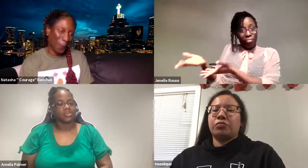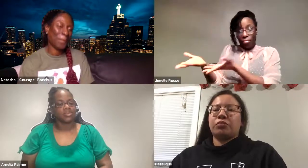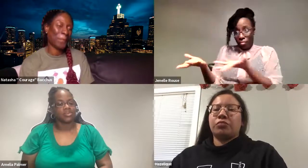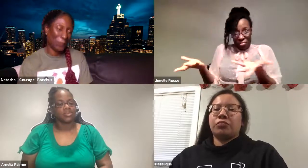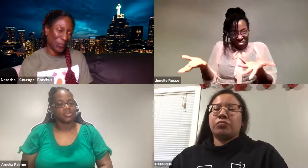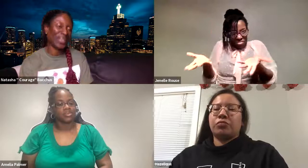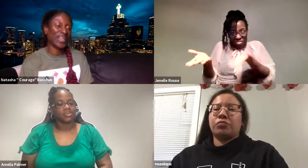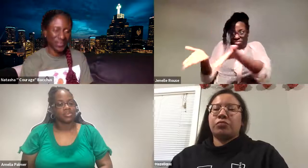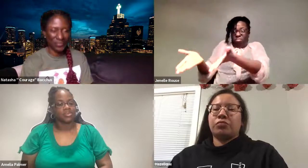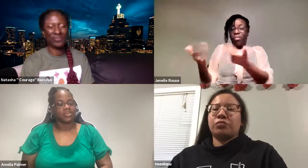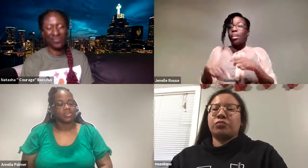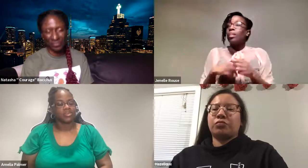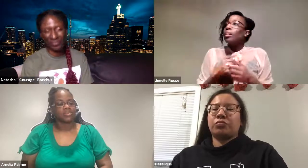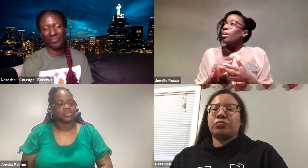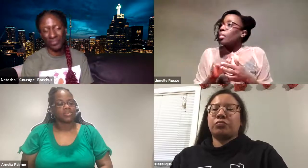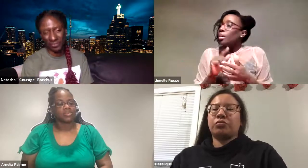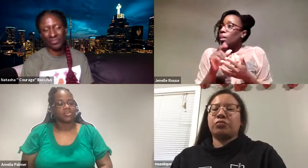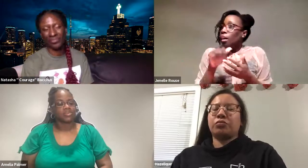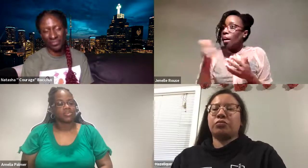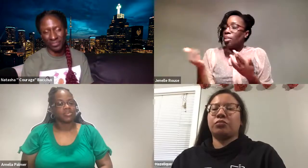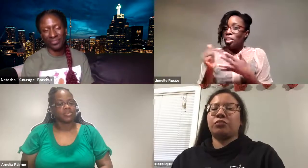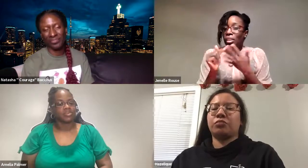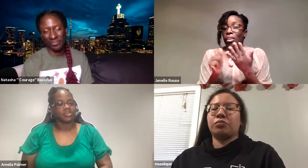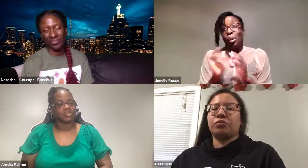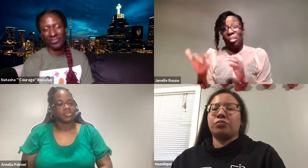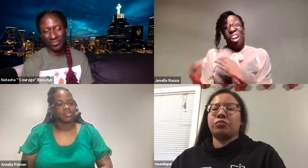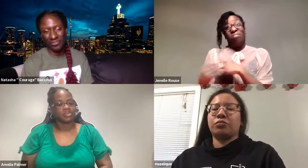i've started using movement to communicate because it's all been right there in my upbringing.